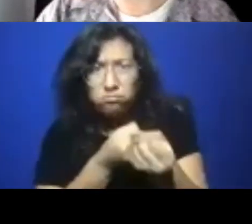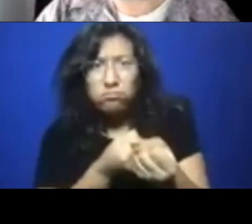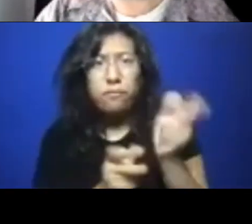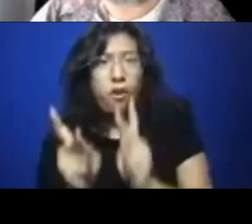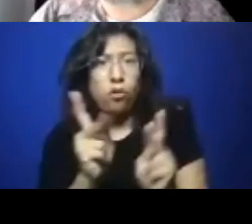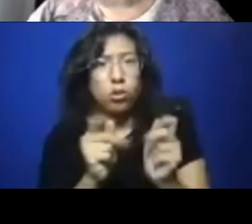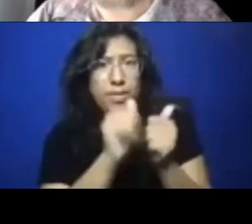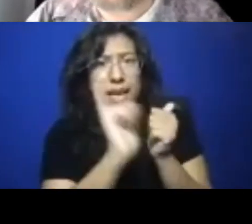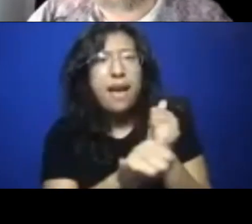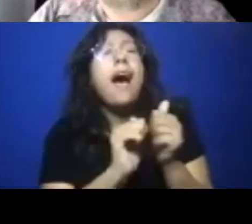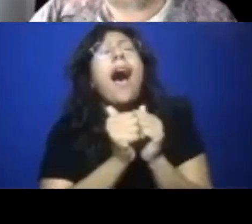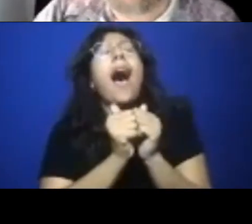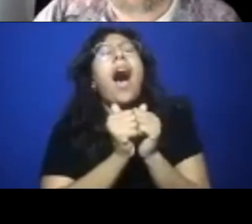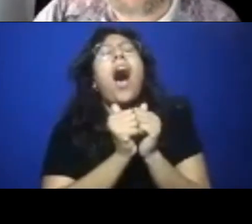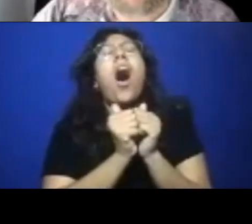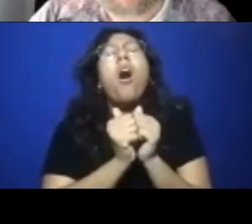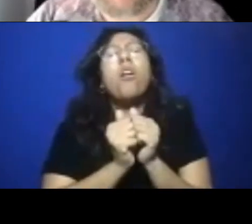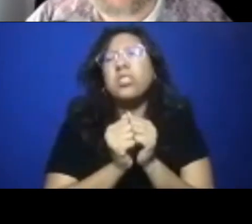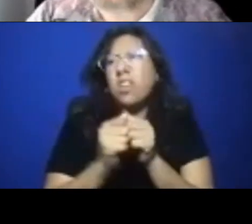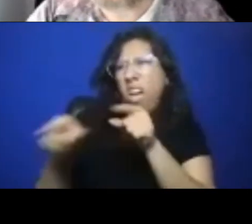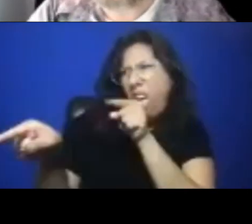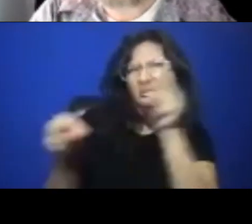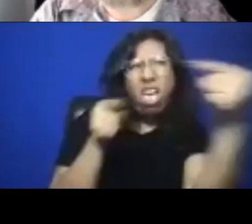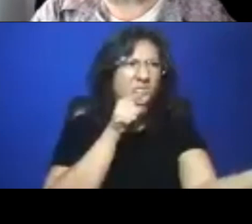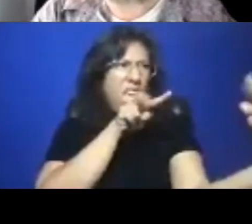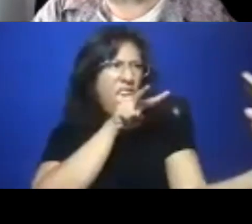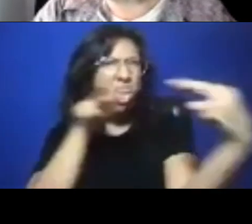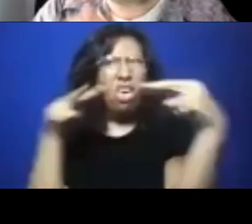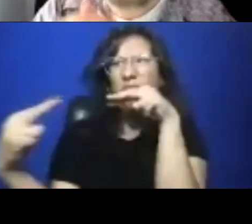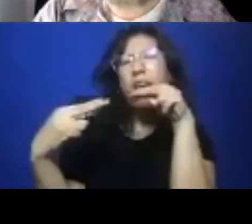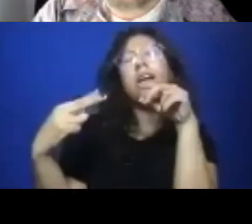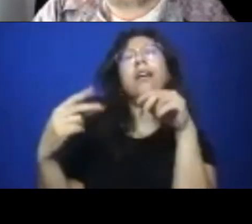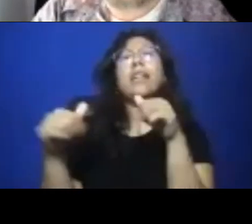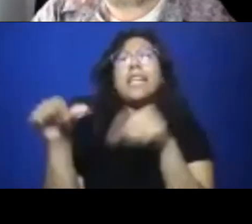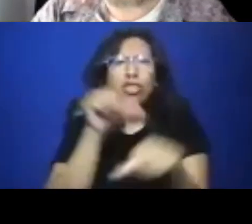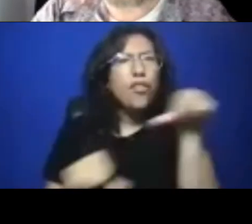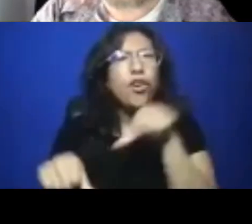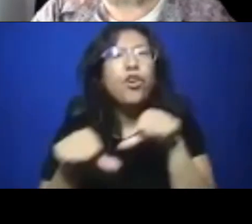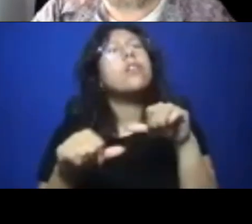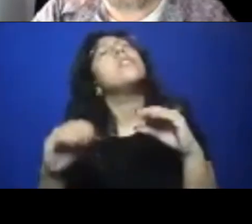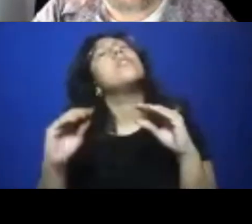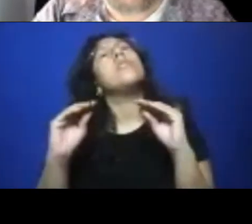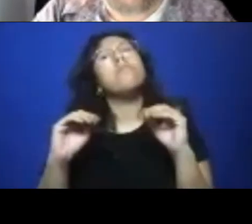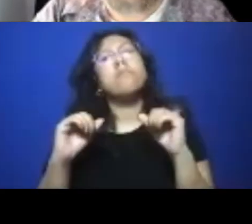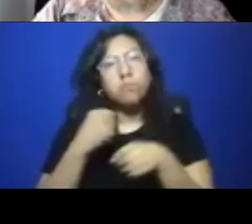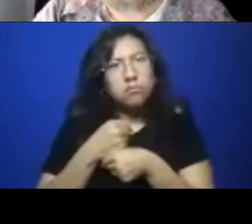is how to not be so horizontally hostile and create hierarchies of oppression.